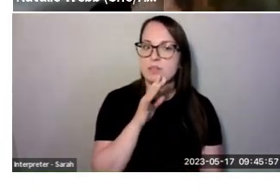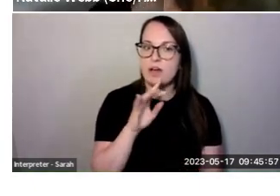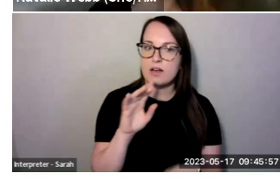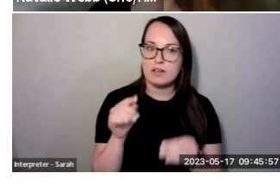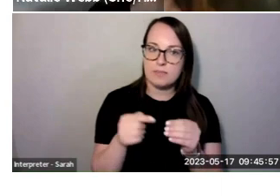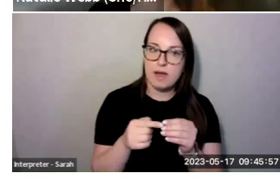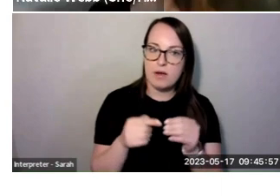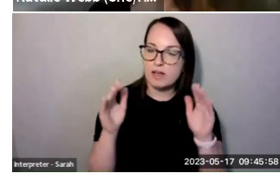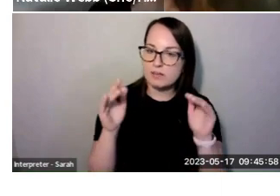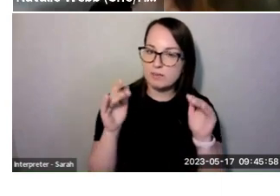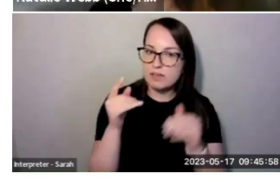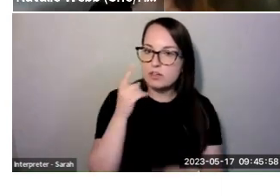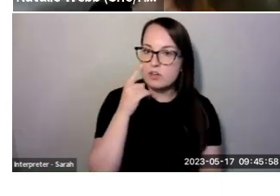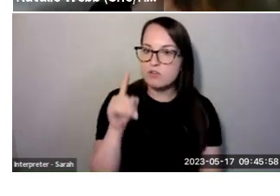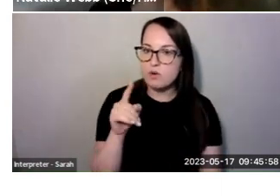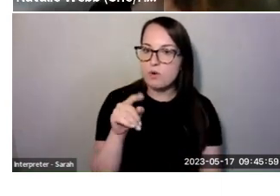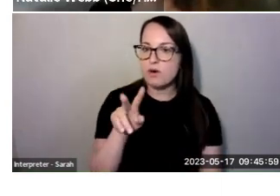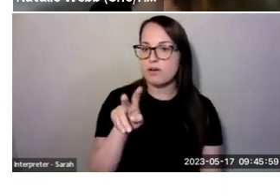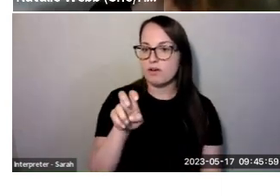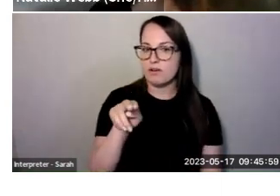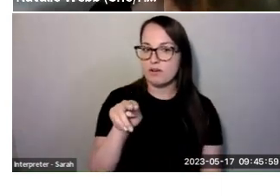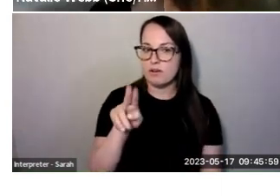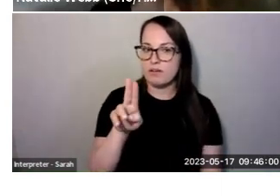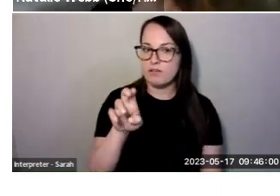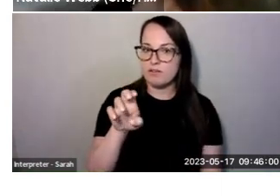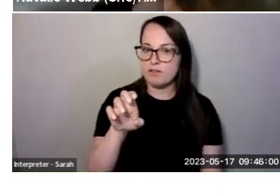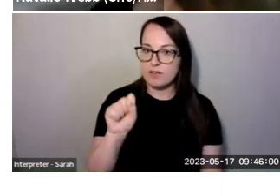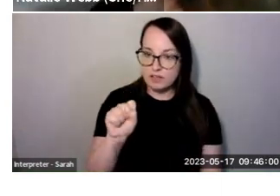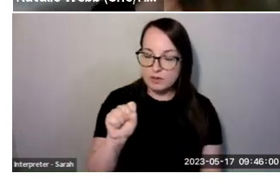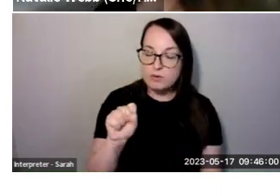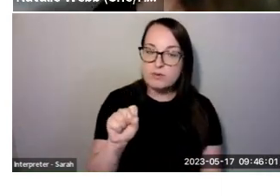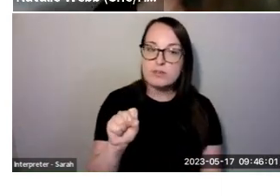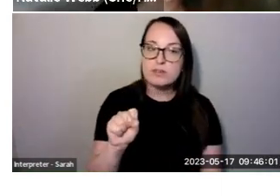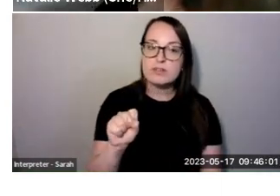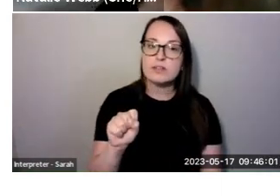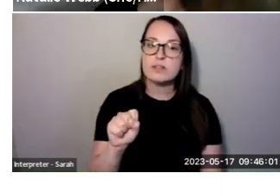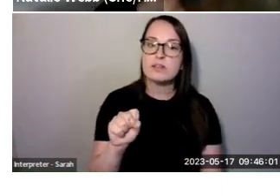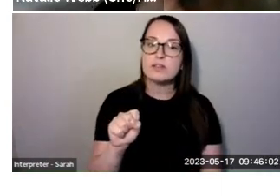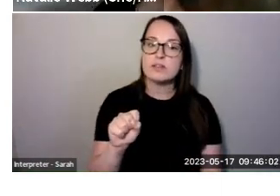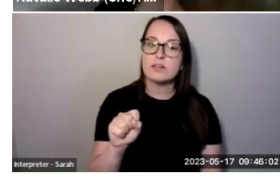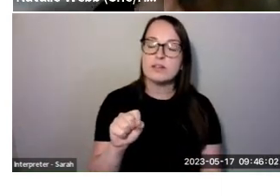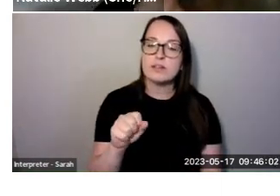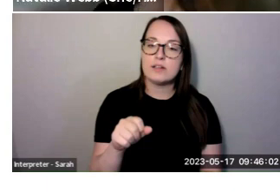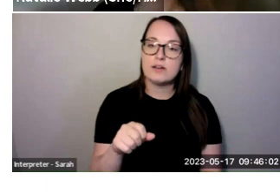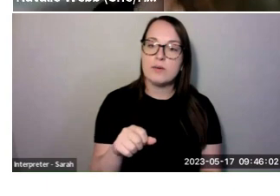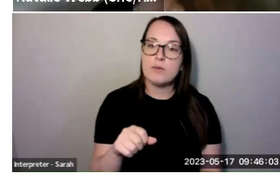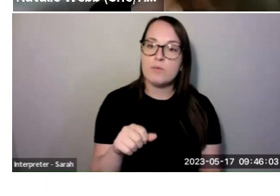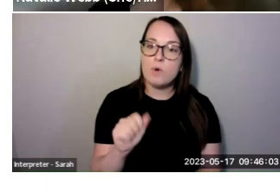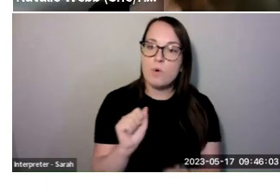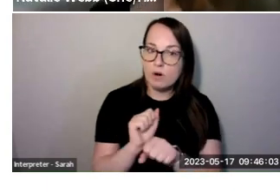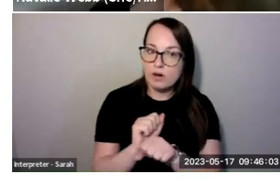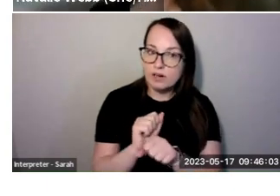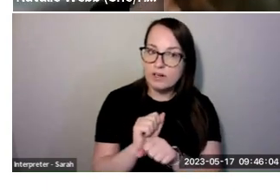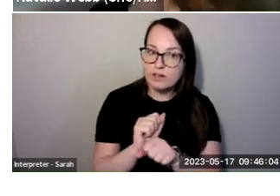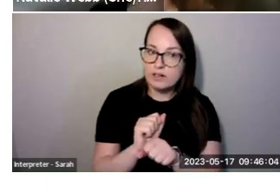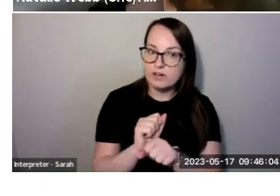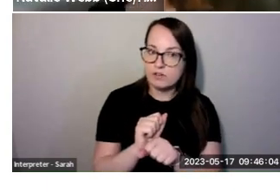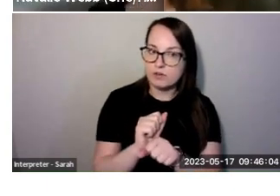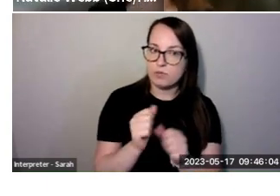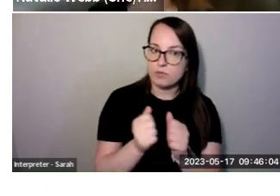We talked a lot about expectations for venues, for -- of course, people